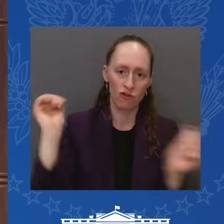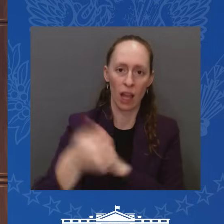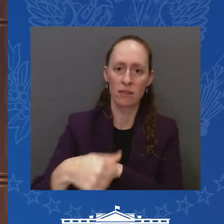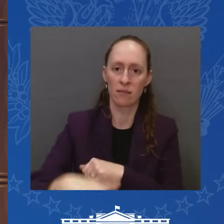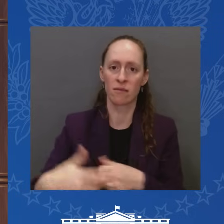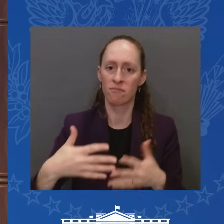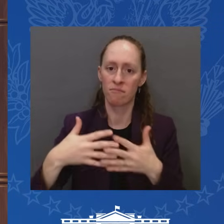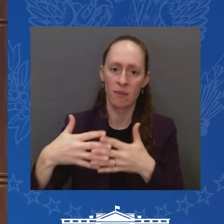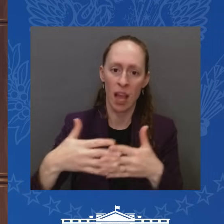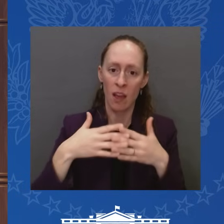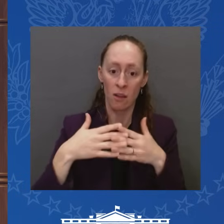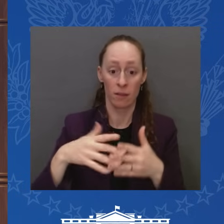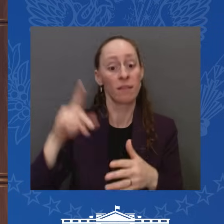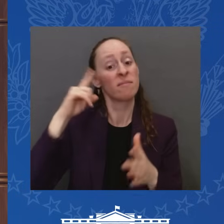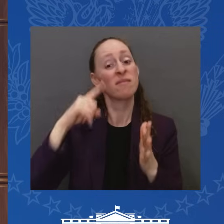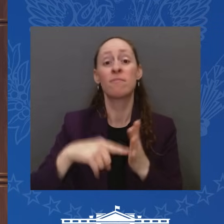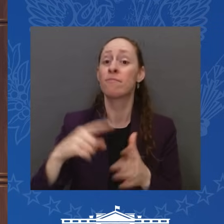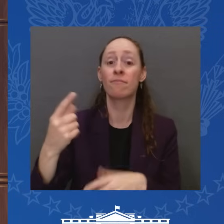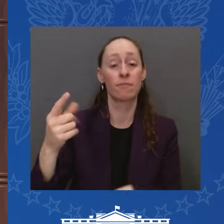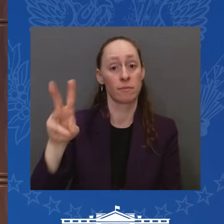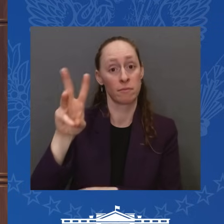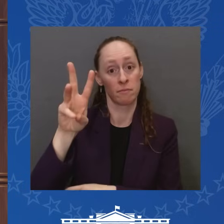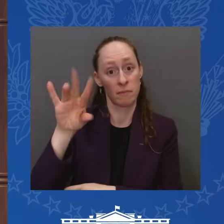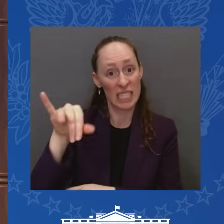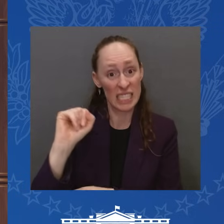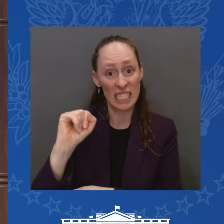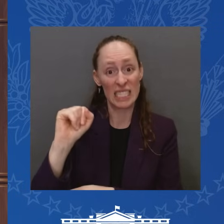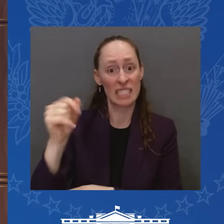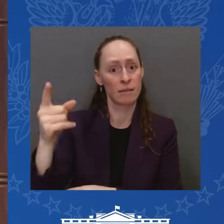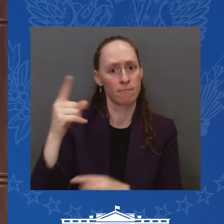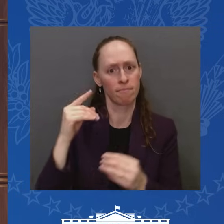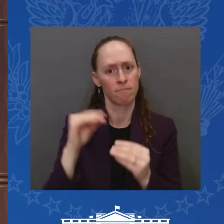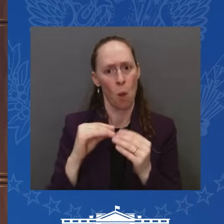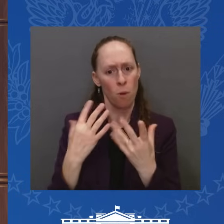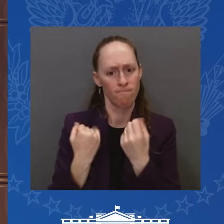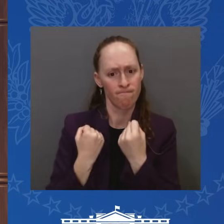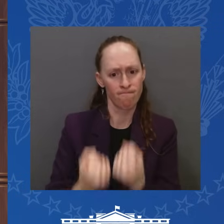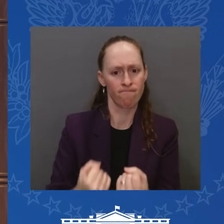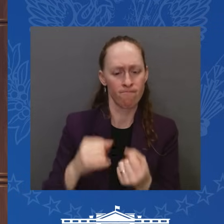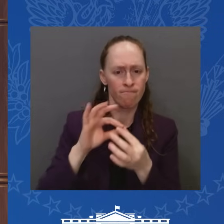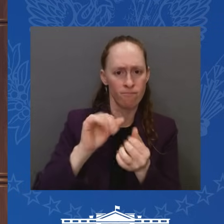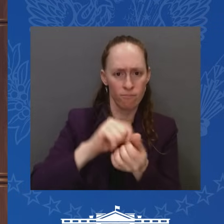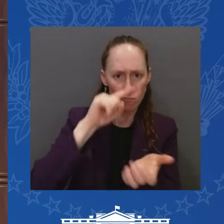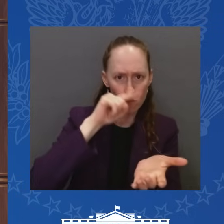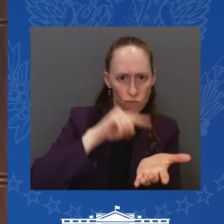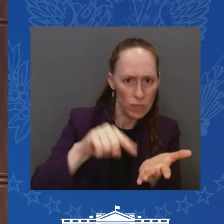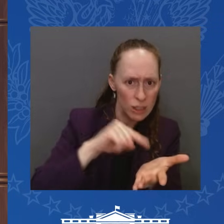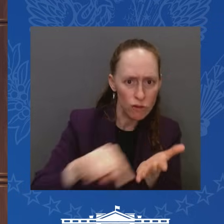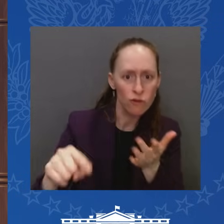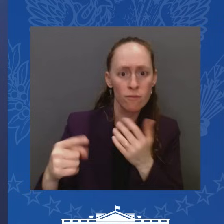medical device manufacturers, and engineers. They're going to build technology that supports personalized medicine,